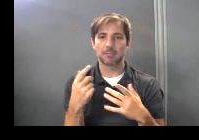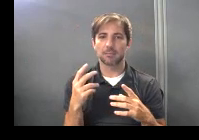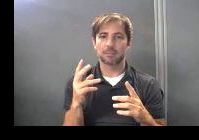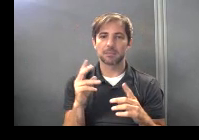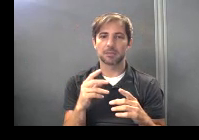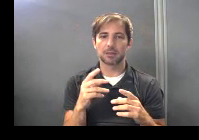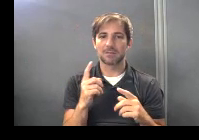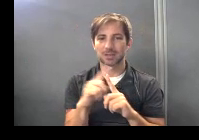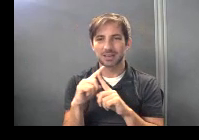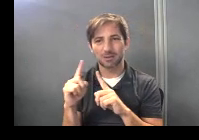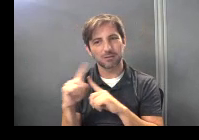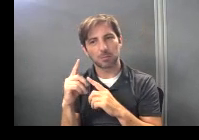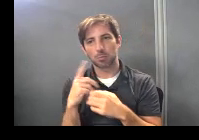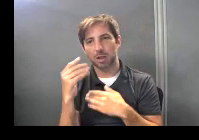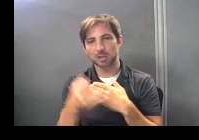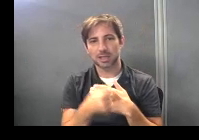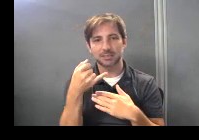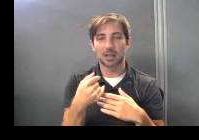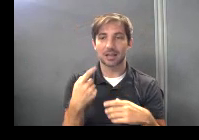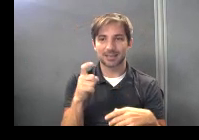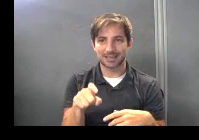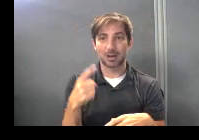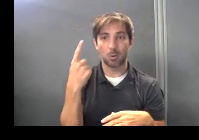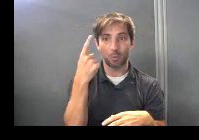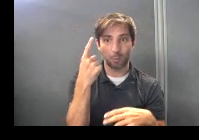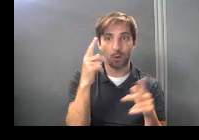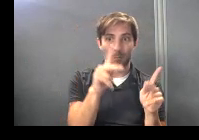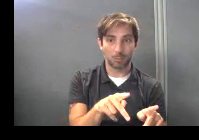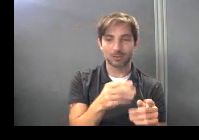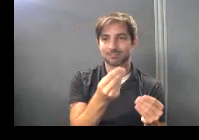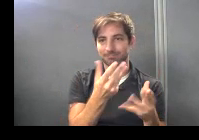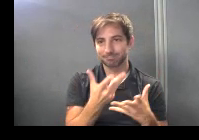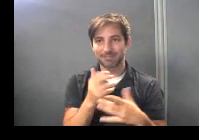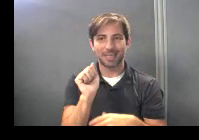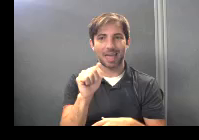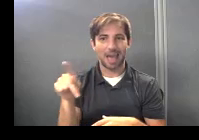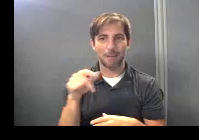IT TOOK ONE PERSON VISUALLY IMPAIRED TO TELL US THE APP WASN'T ACCESSIBLE AS WE HOPED IT